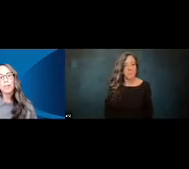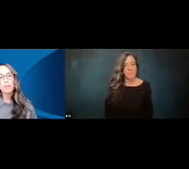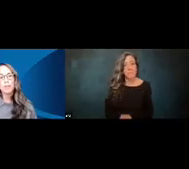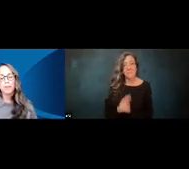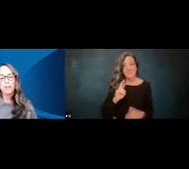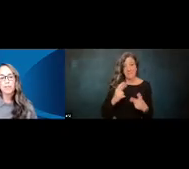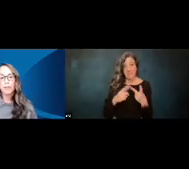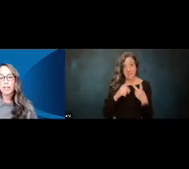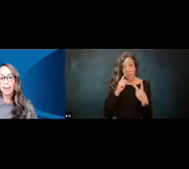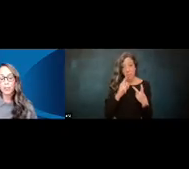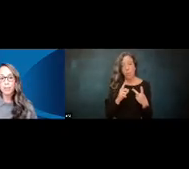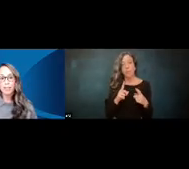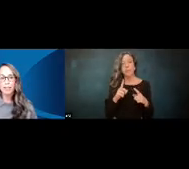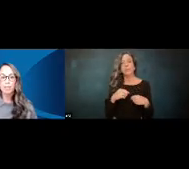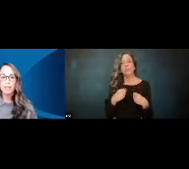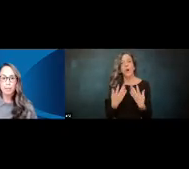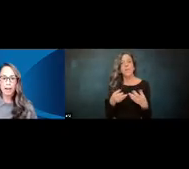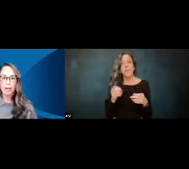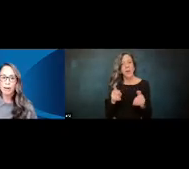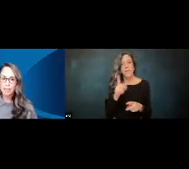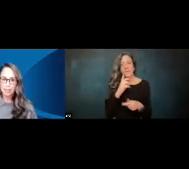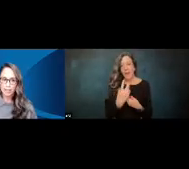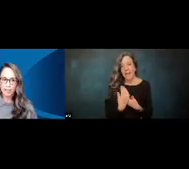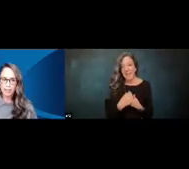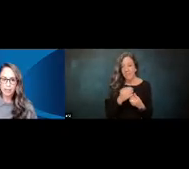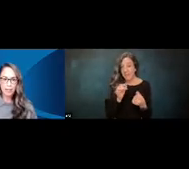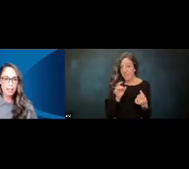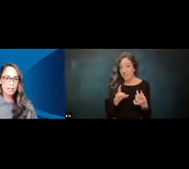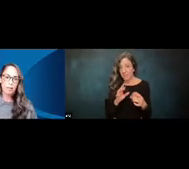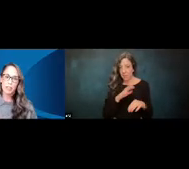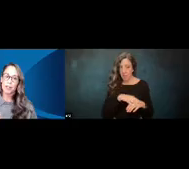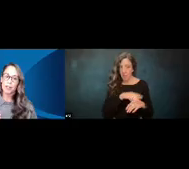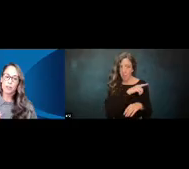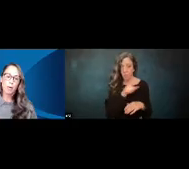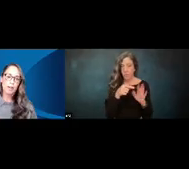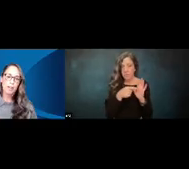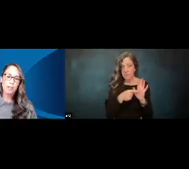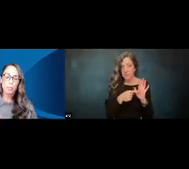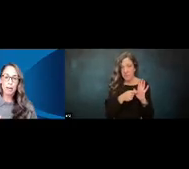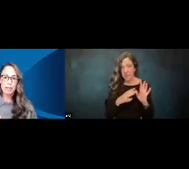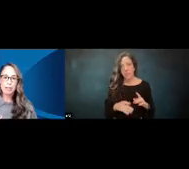offer an opportunity for engagement and feedback on the indicators from educational partners,